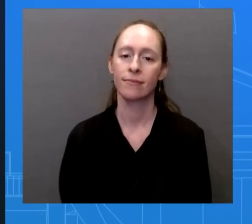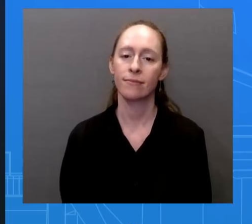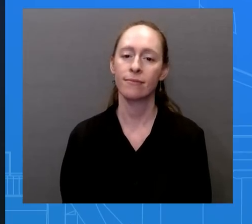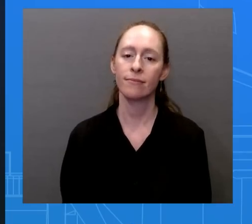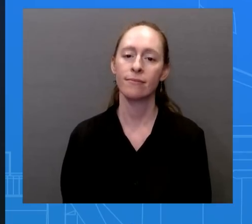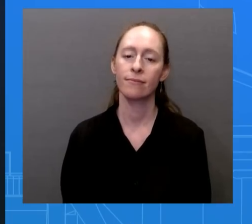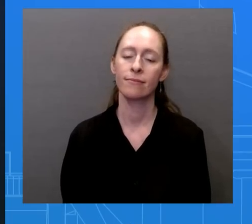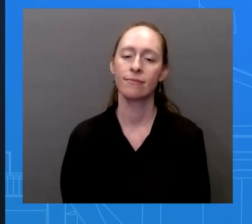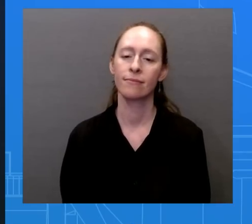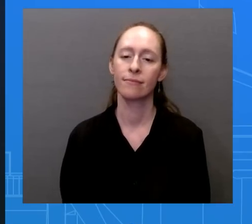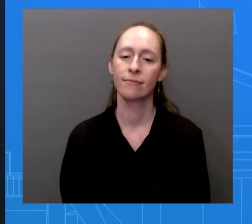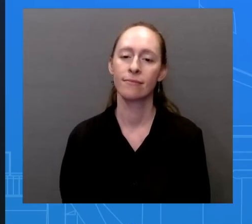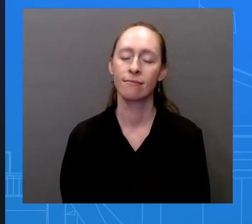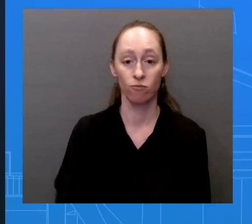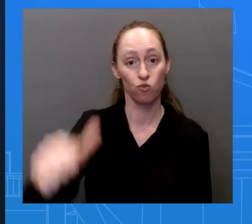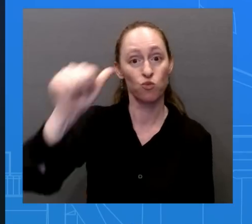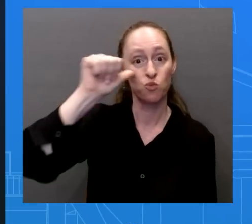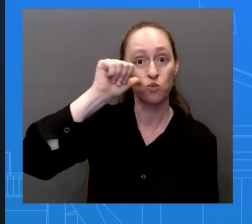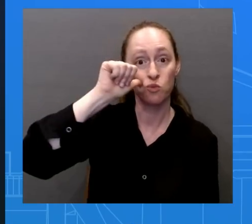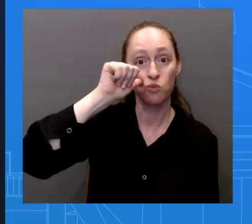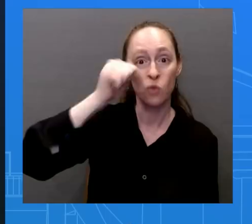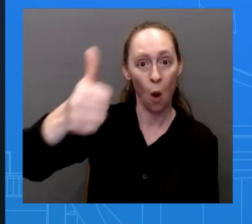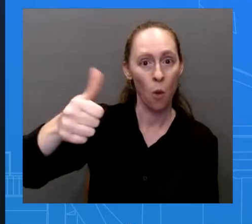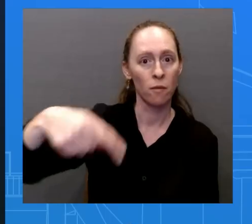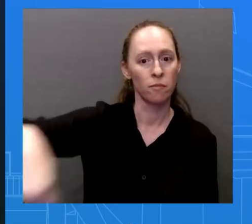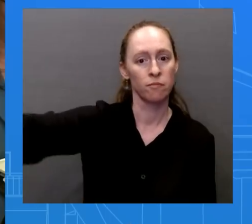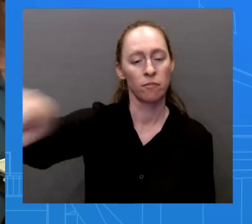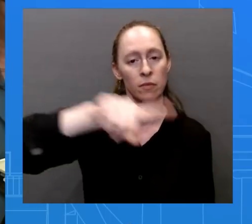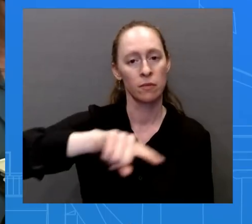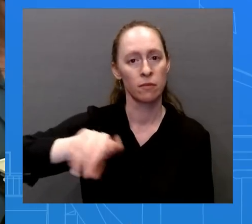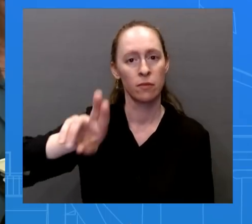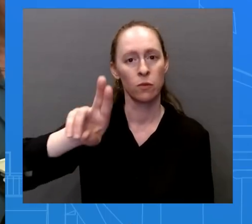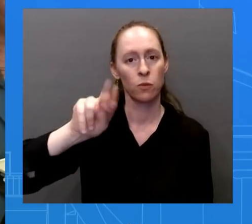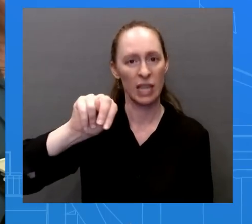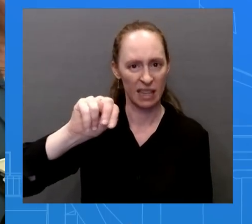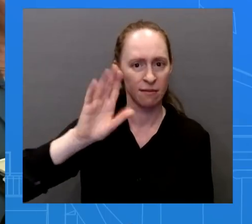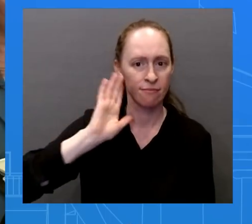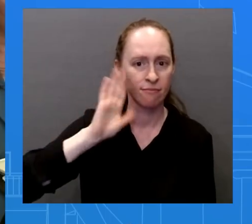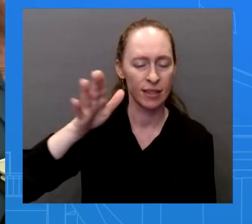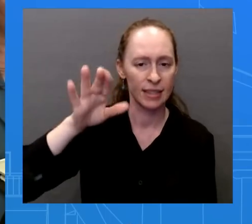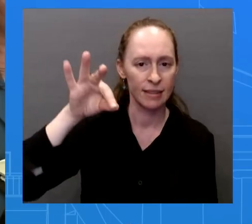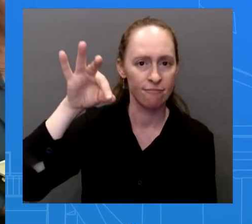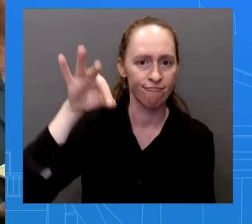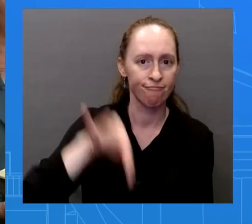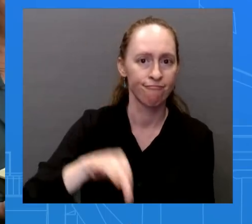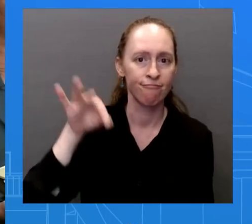condemning Russia's annexation of parts of Ukraine, could you walk us through what's at stake for the administration,